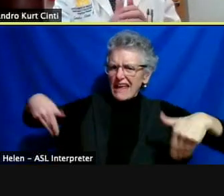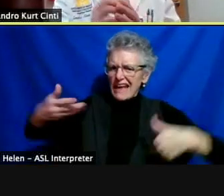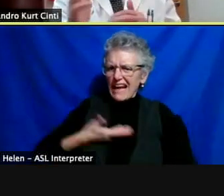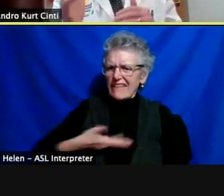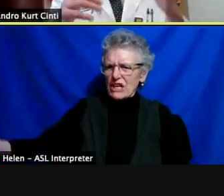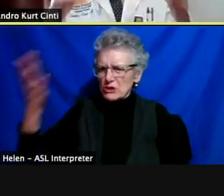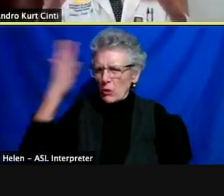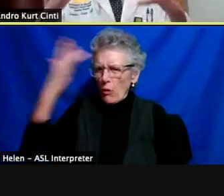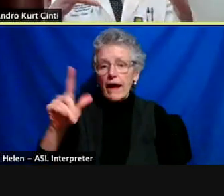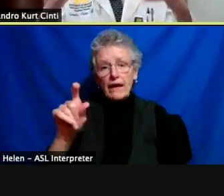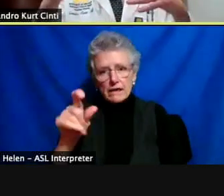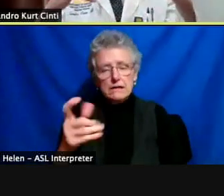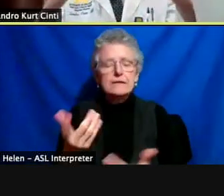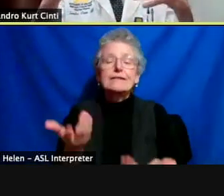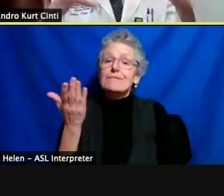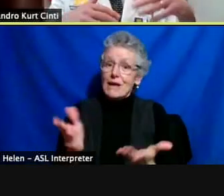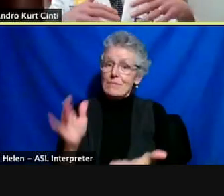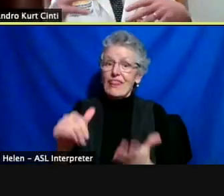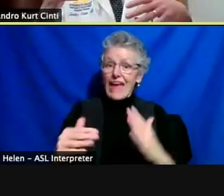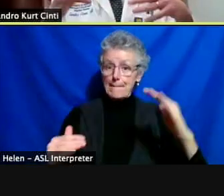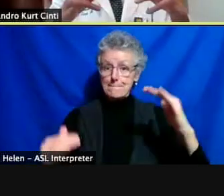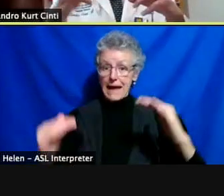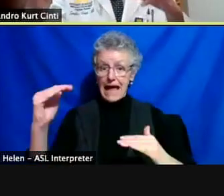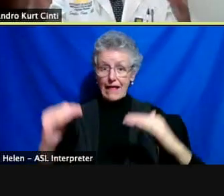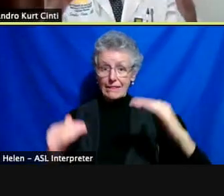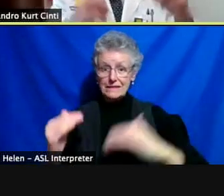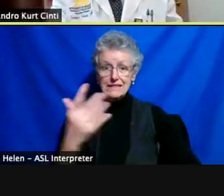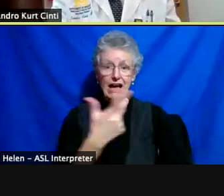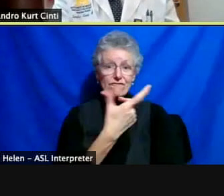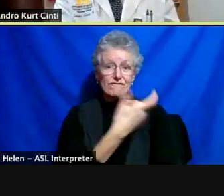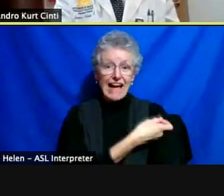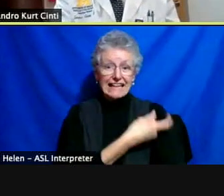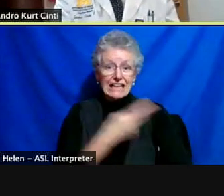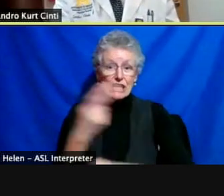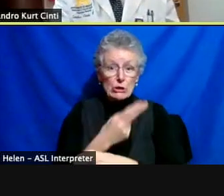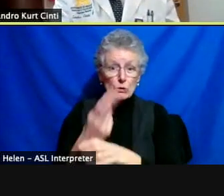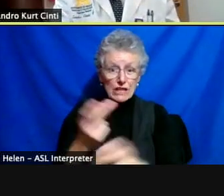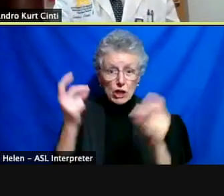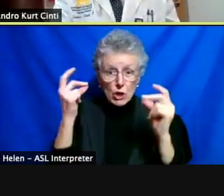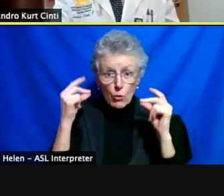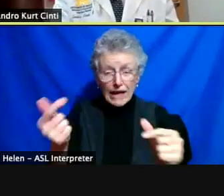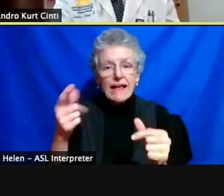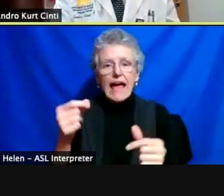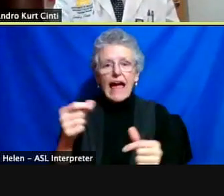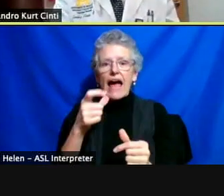It may be that balance, that push pull that we're having with vaccinating quickly